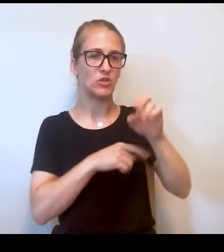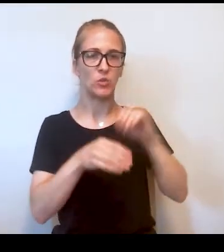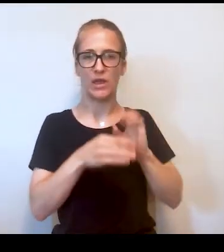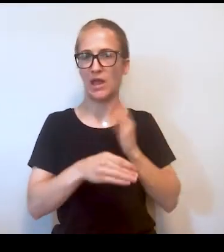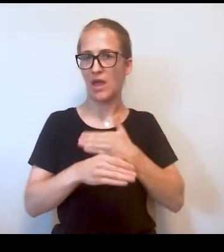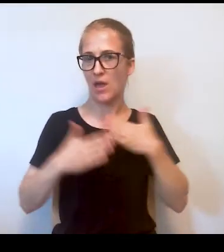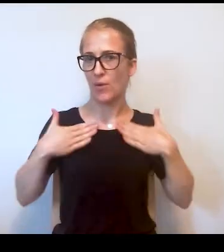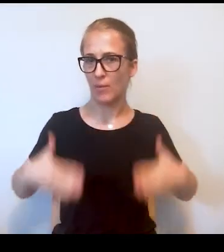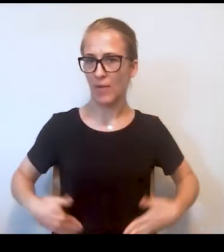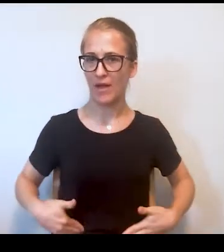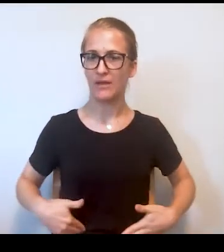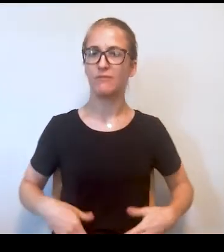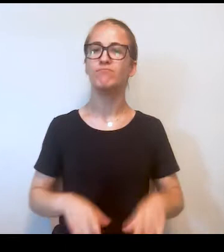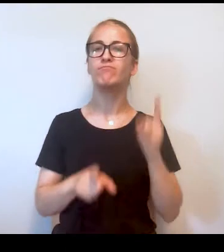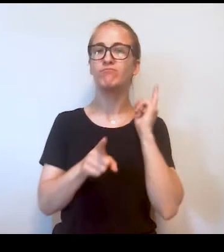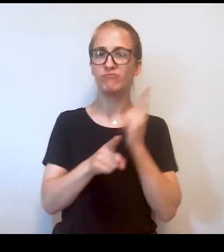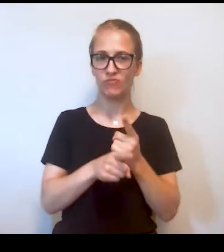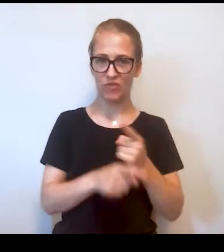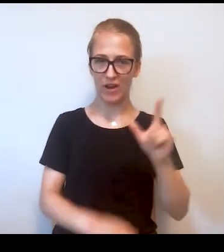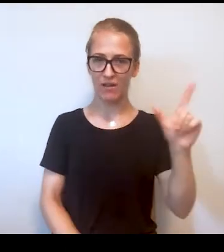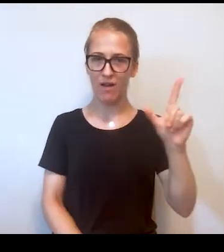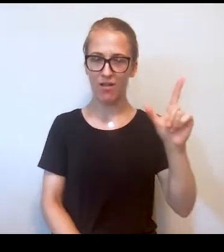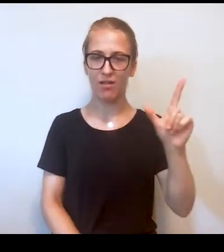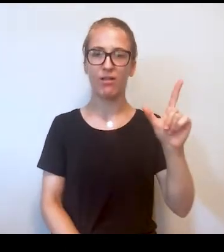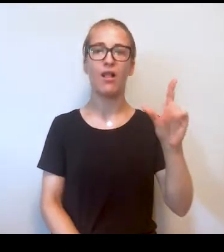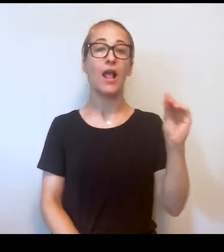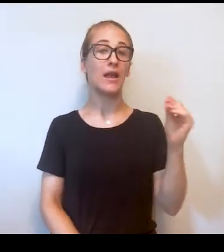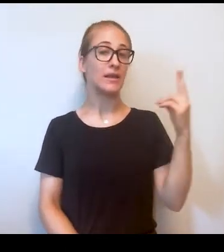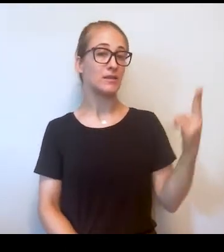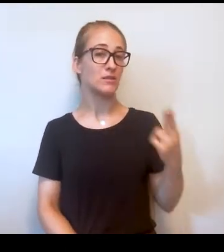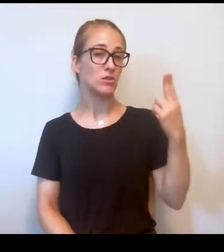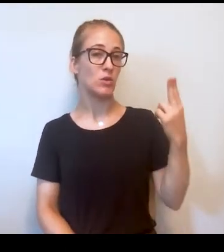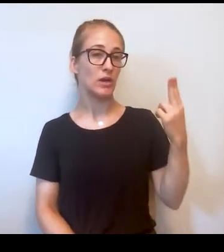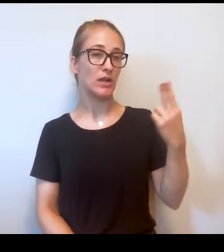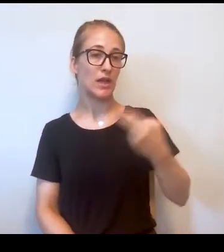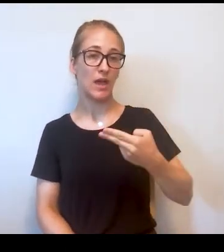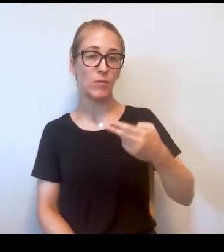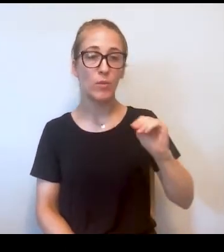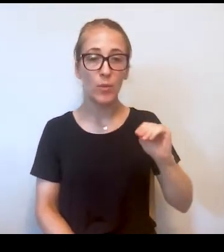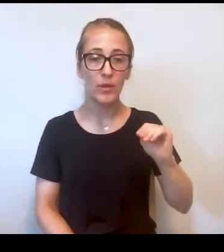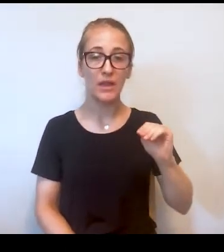[L] Yeah, and historically, hypermobility, the aesthetic of it,